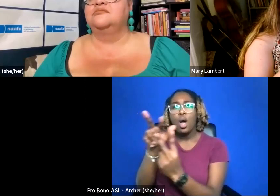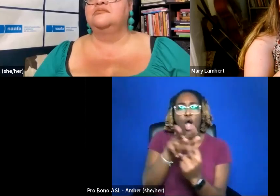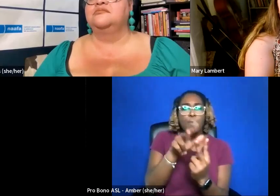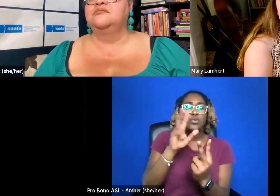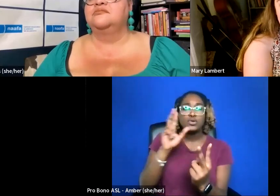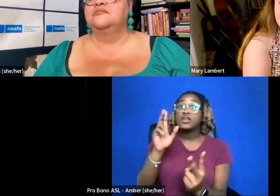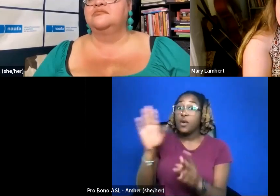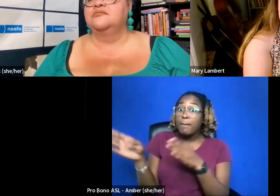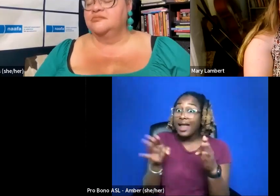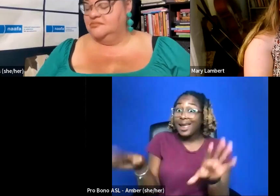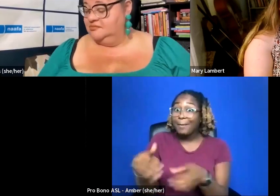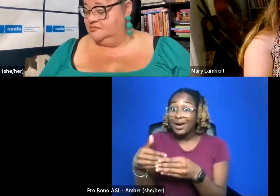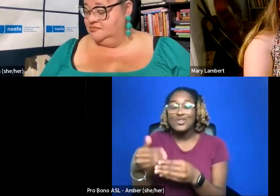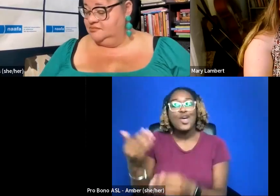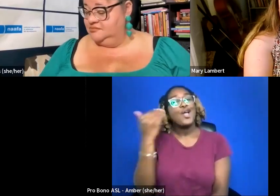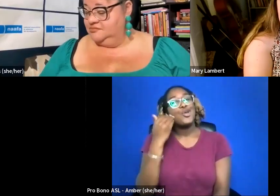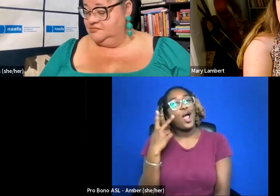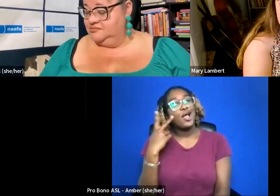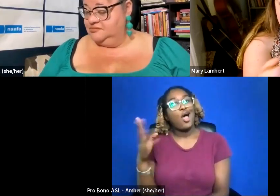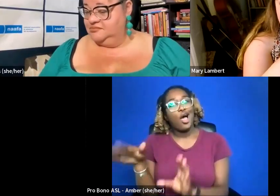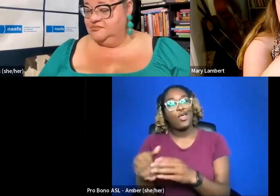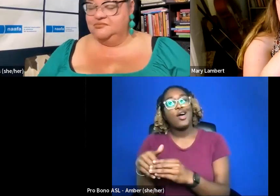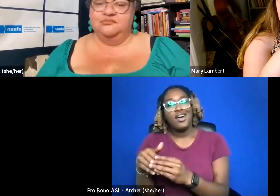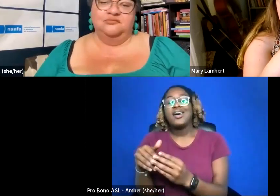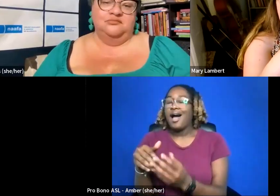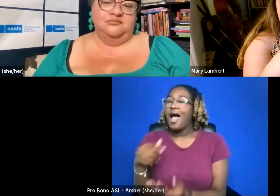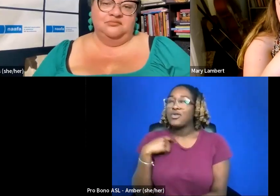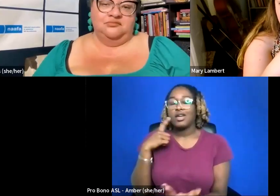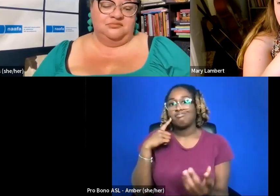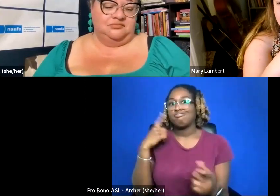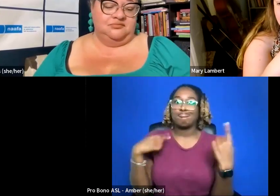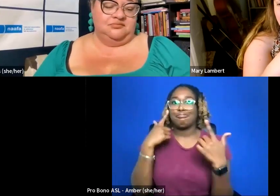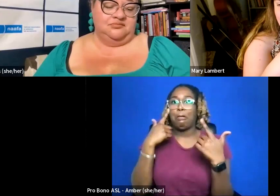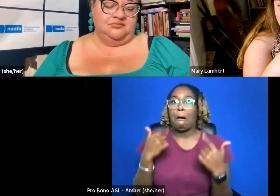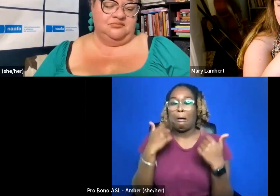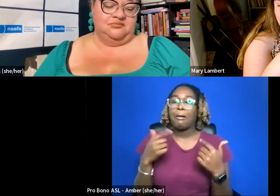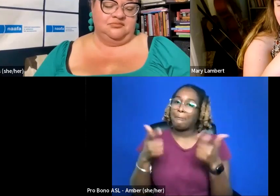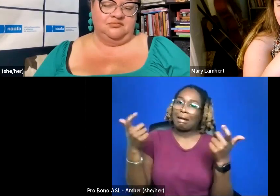And I knew as soon as I saw the couples that I was going to lose it, it was going to be in big trouble. And I